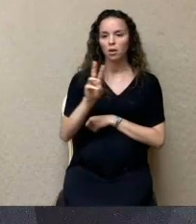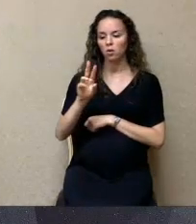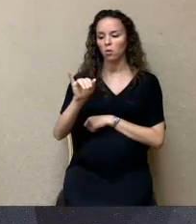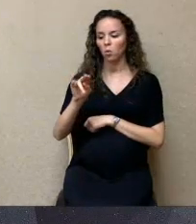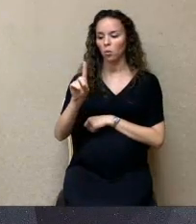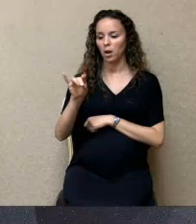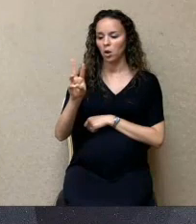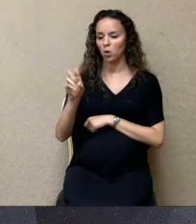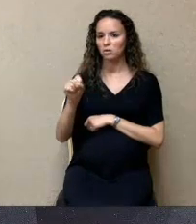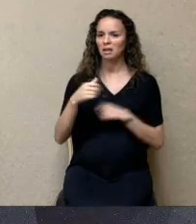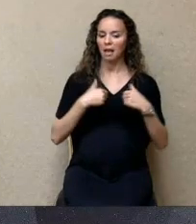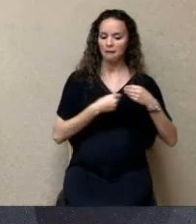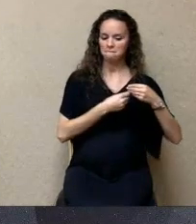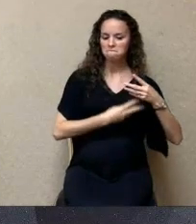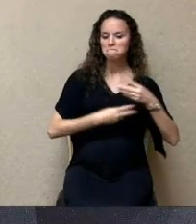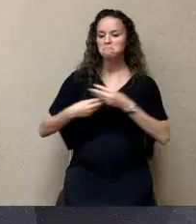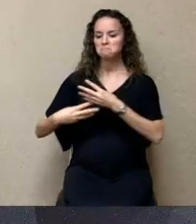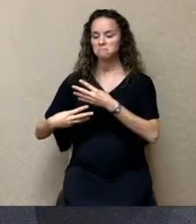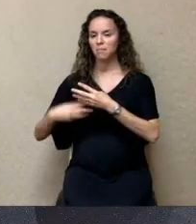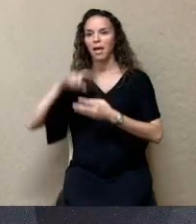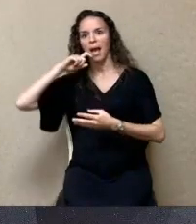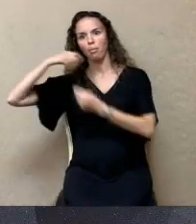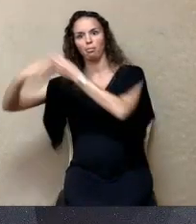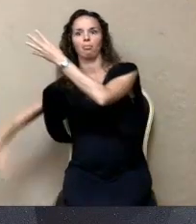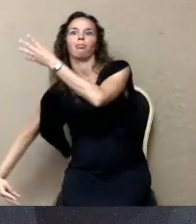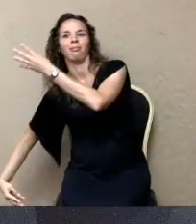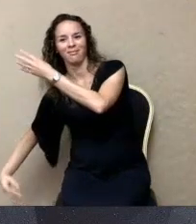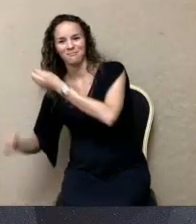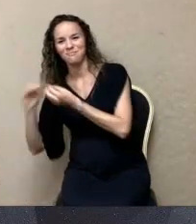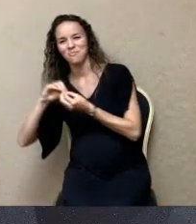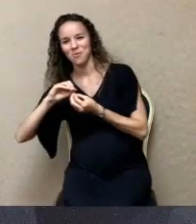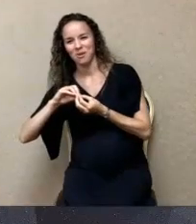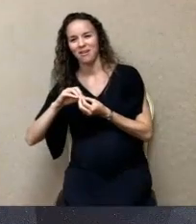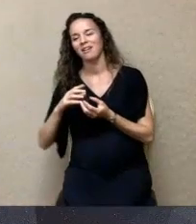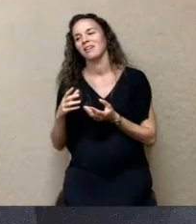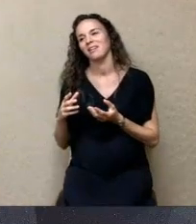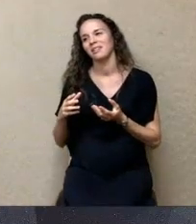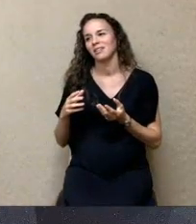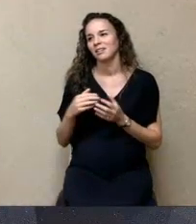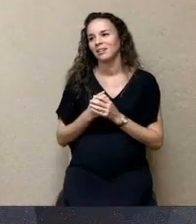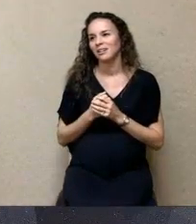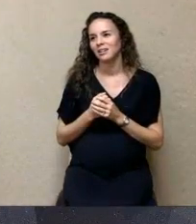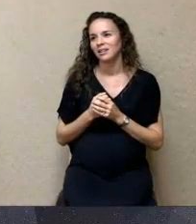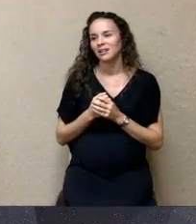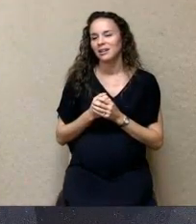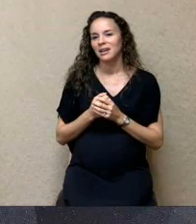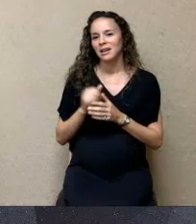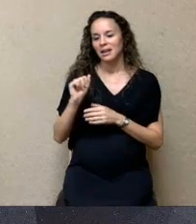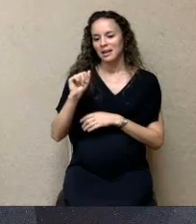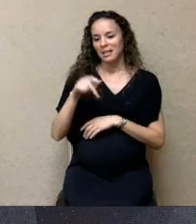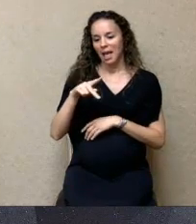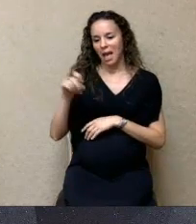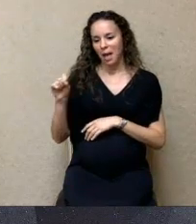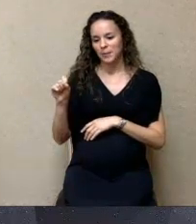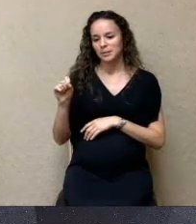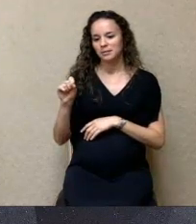We have found that Apple has more. I would say the apps and the accessories, there's more